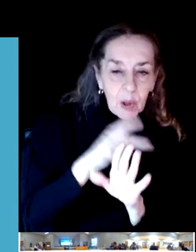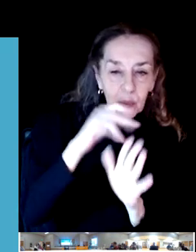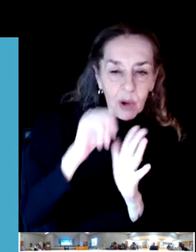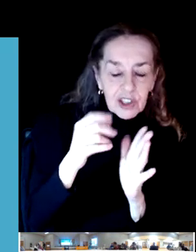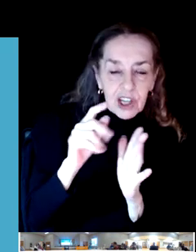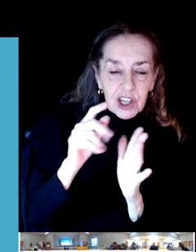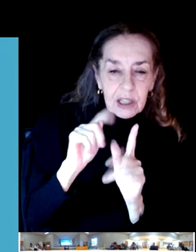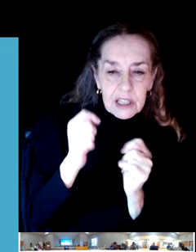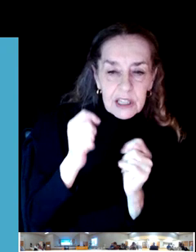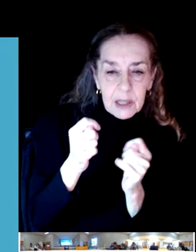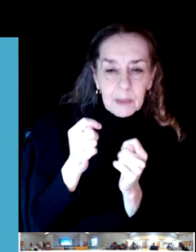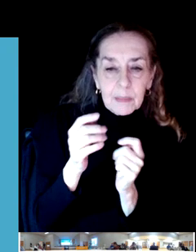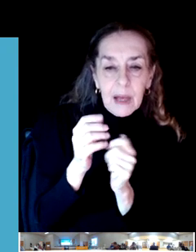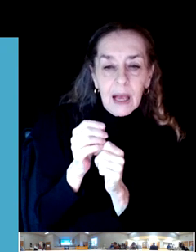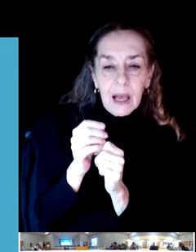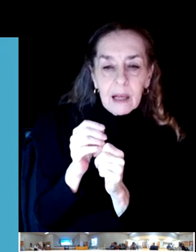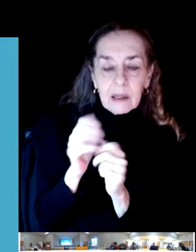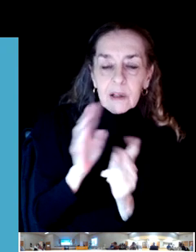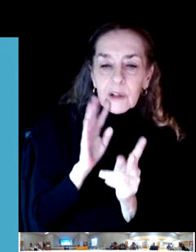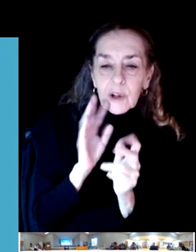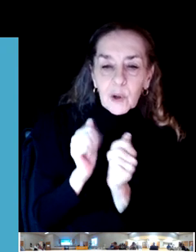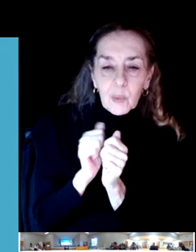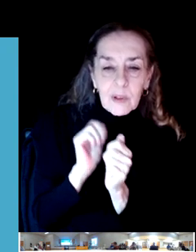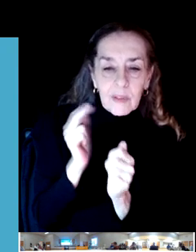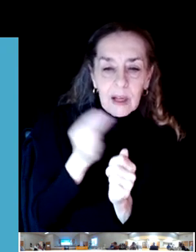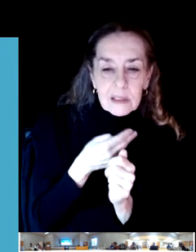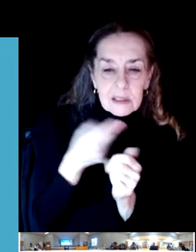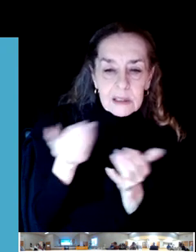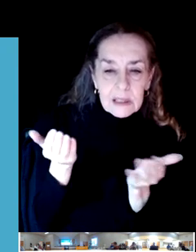You can also submit an idea on willamalane.org/ideas.